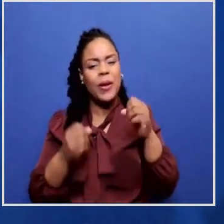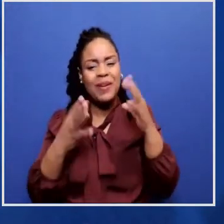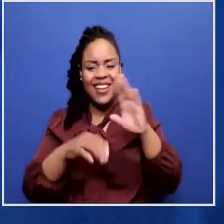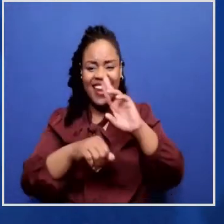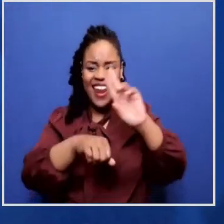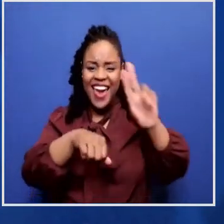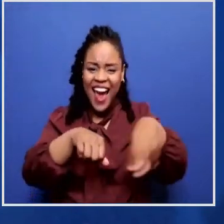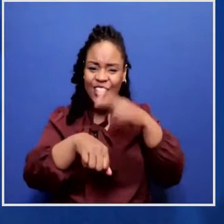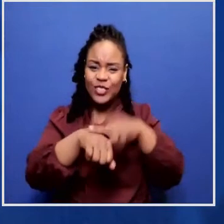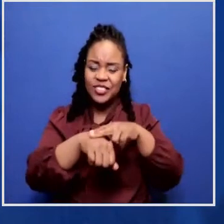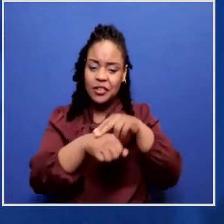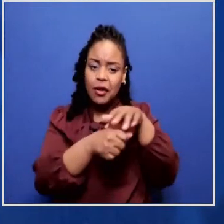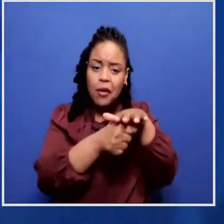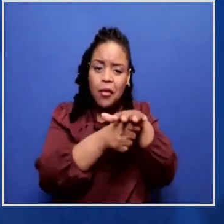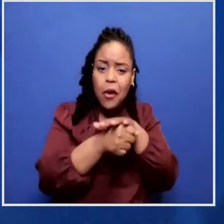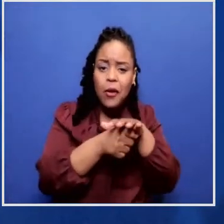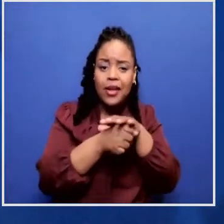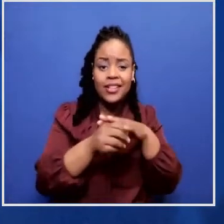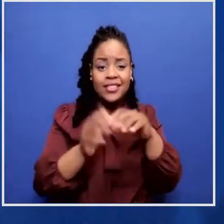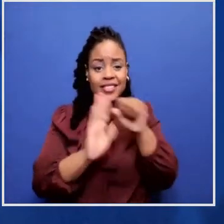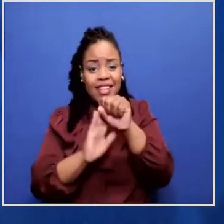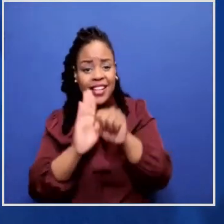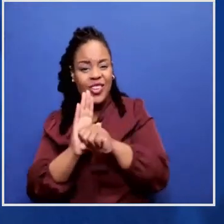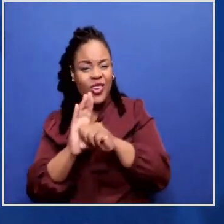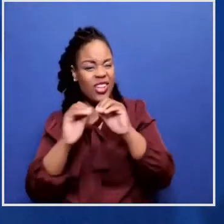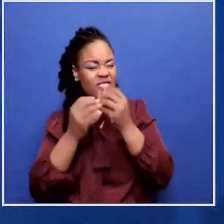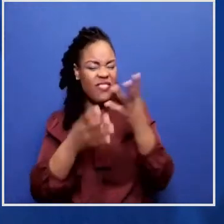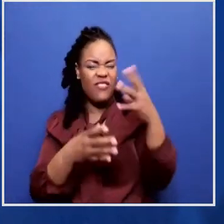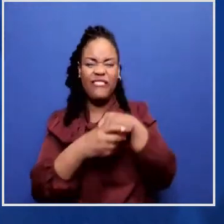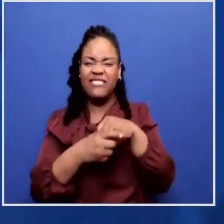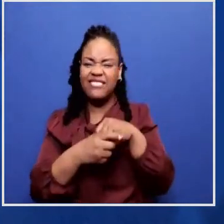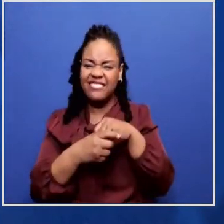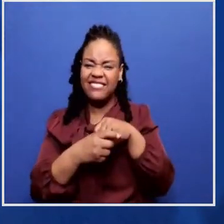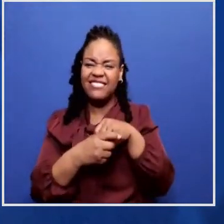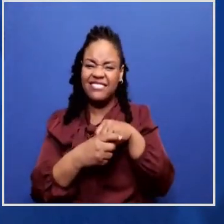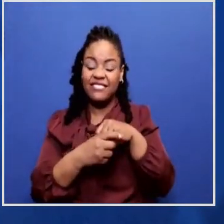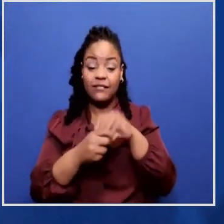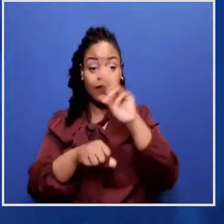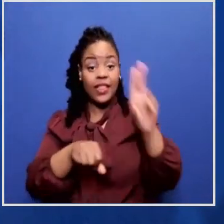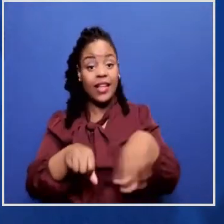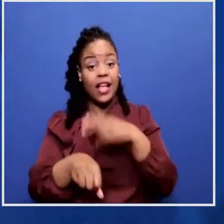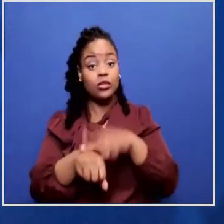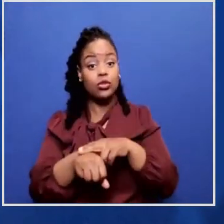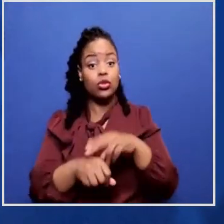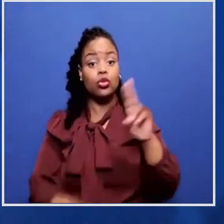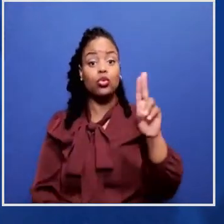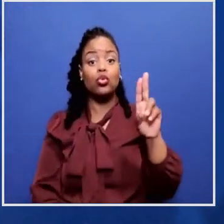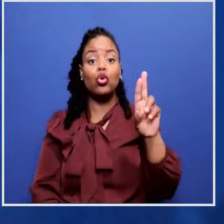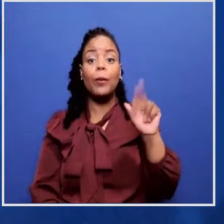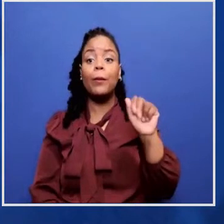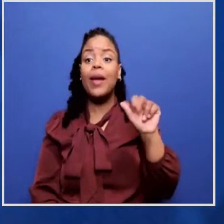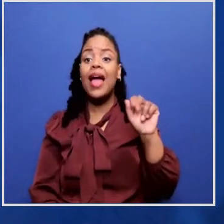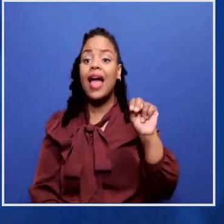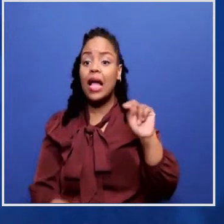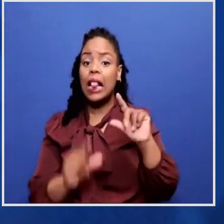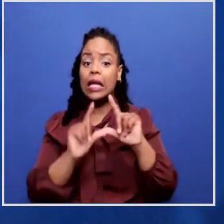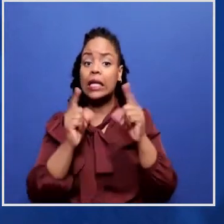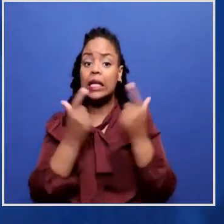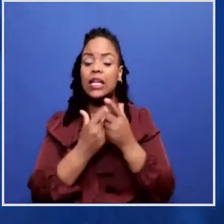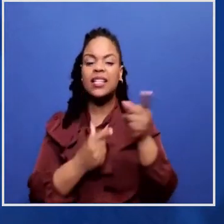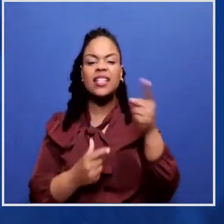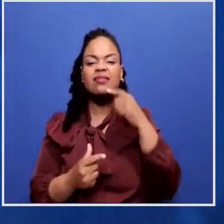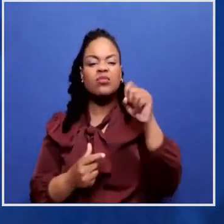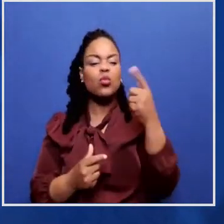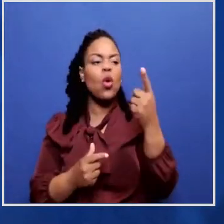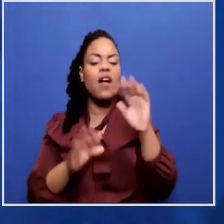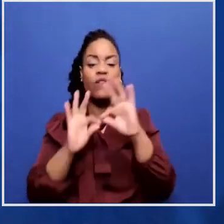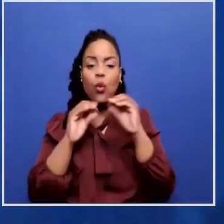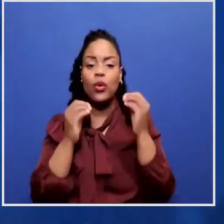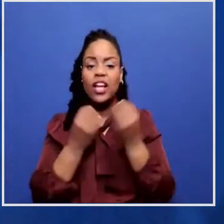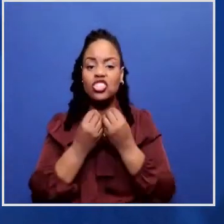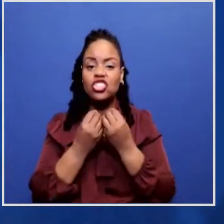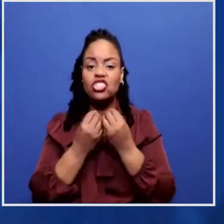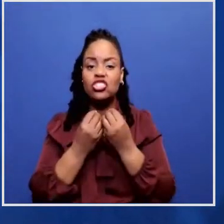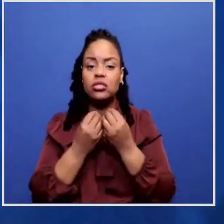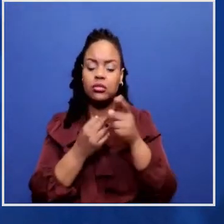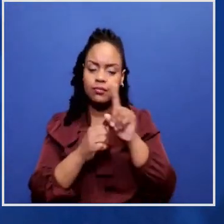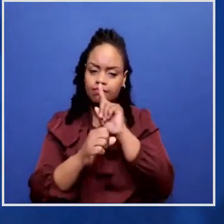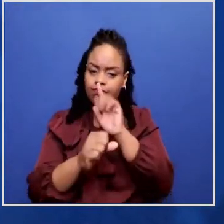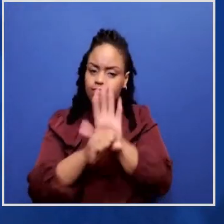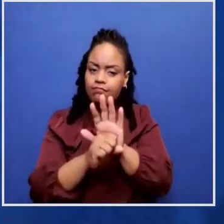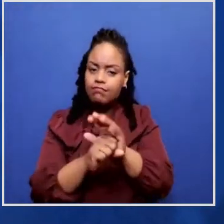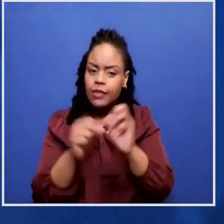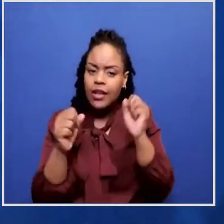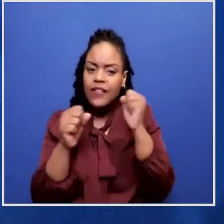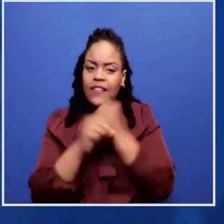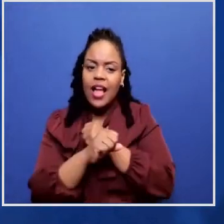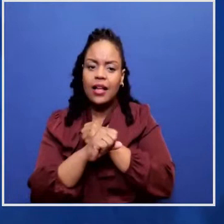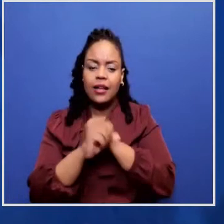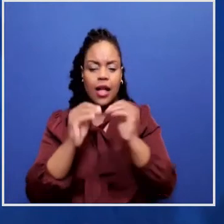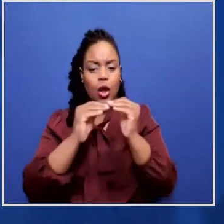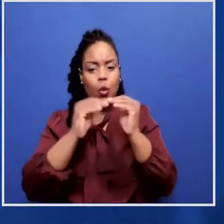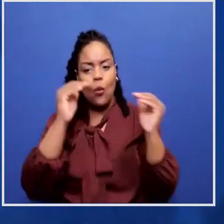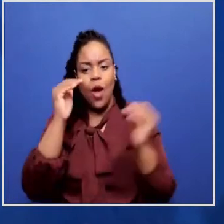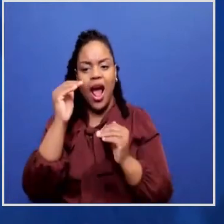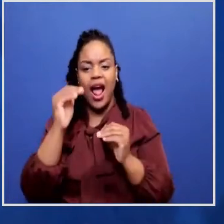THERE IS A NUMBER OF NATIONAL,